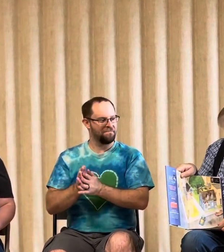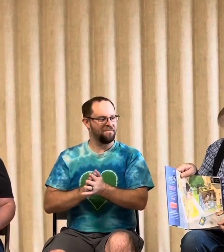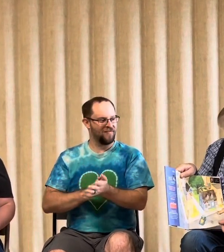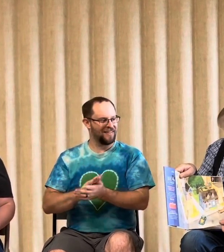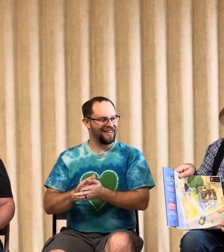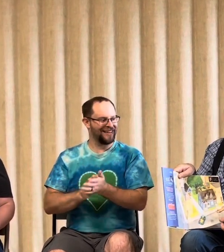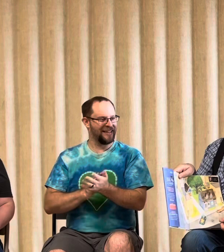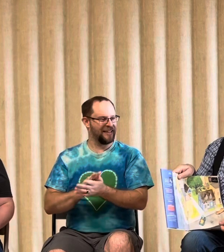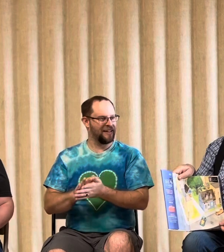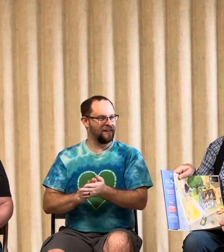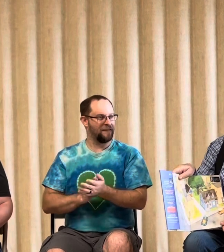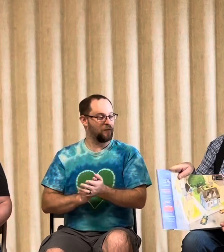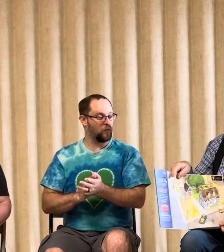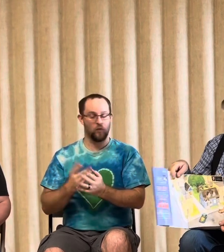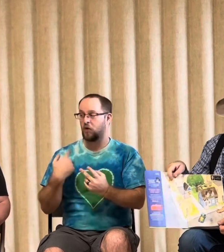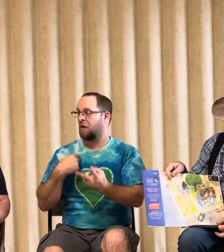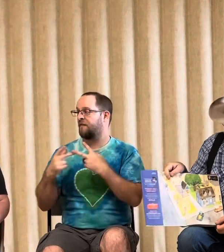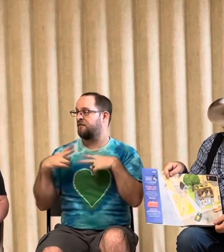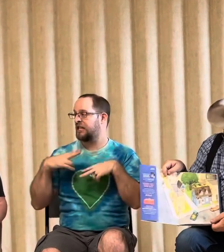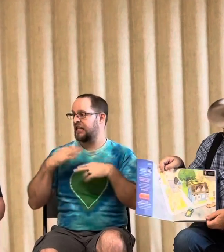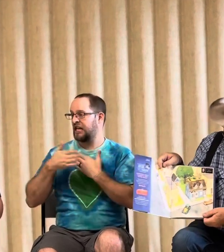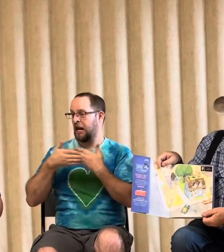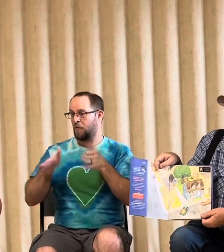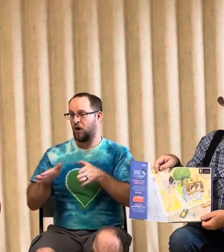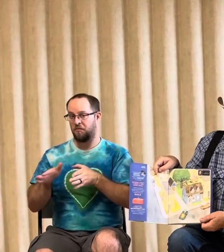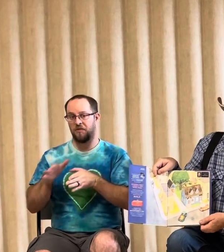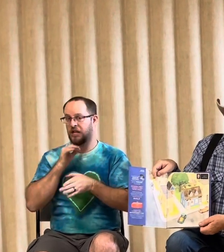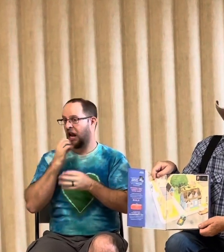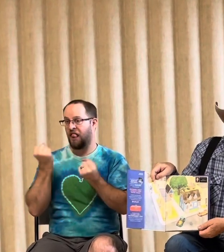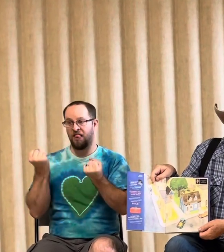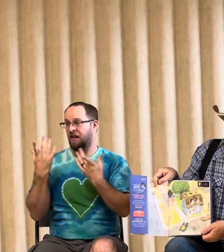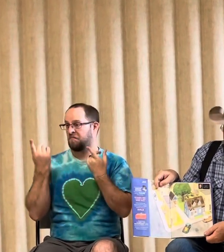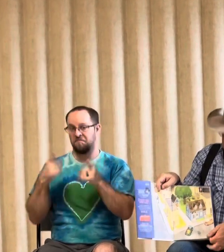So we're gonna visit the neighborhood. And there's not a lot going on in the neighborhood